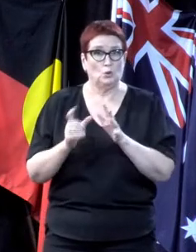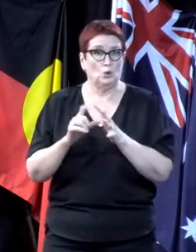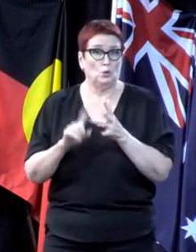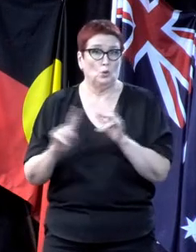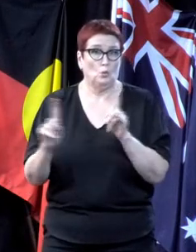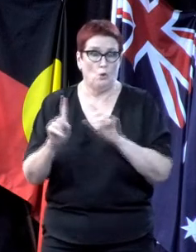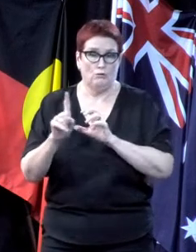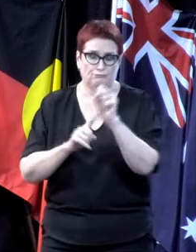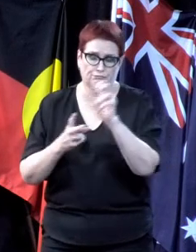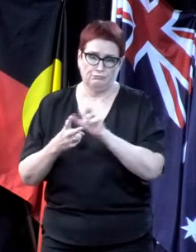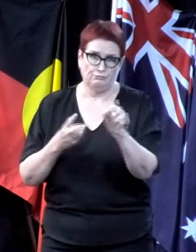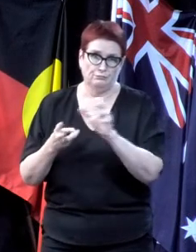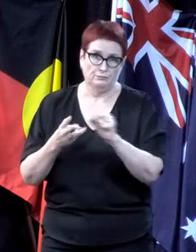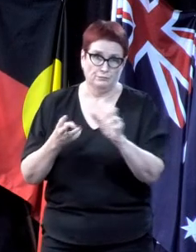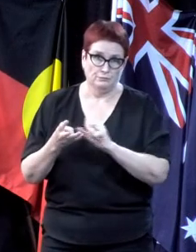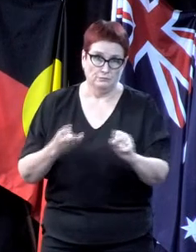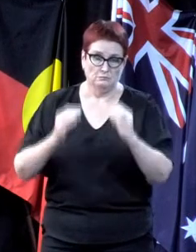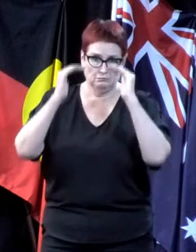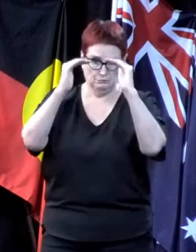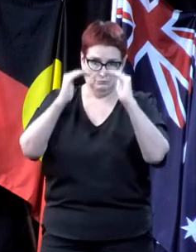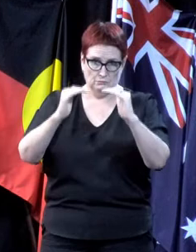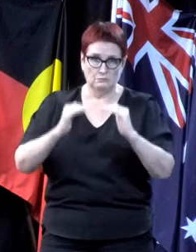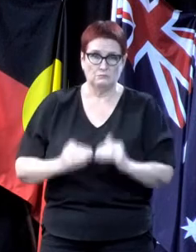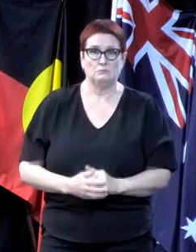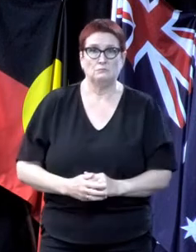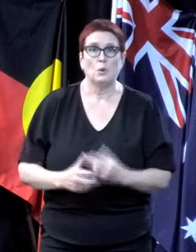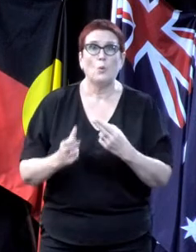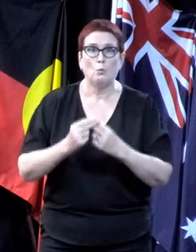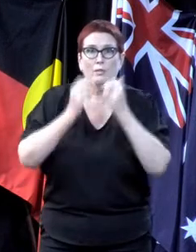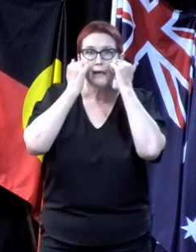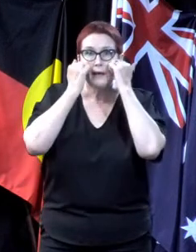and states - and is collected of evidence for them to use.